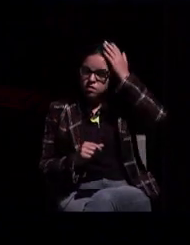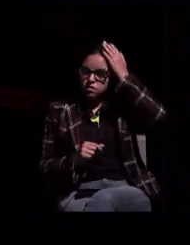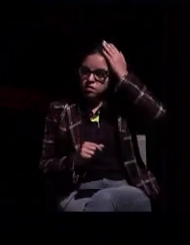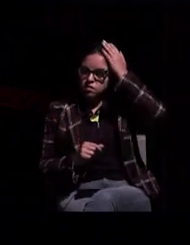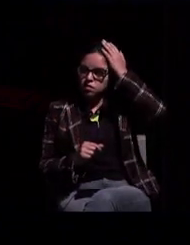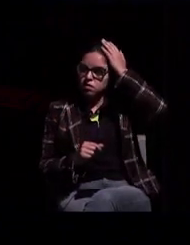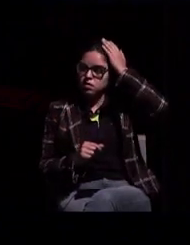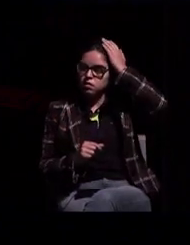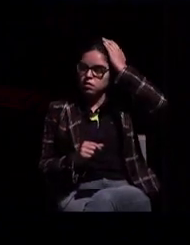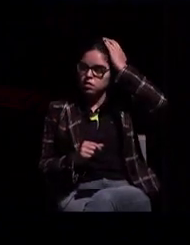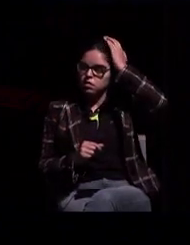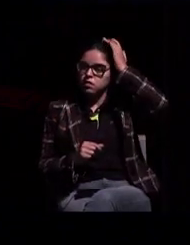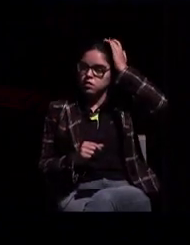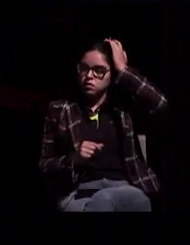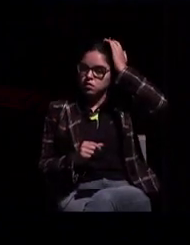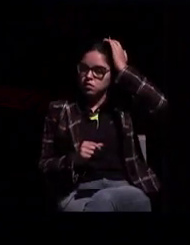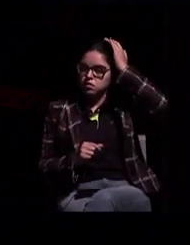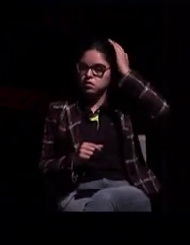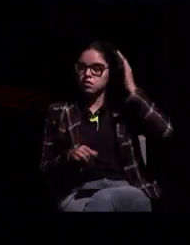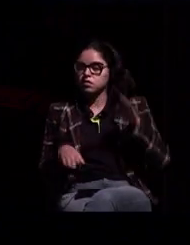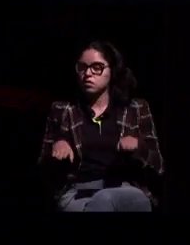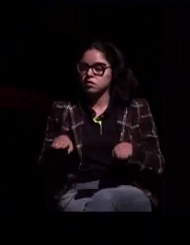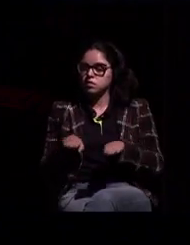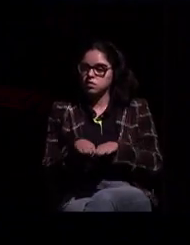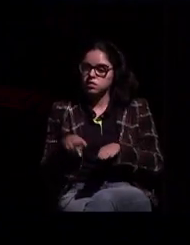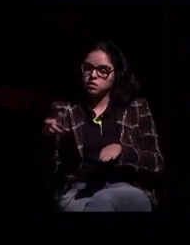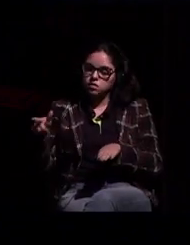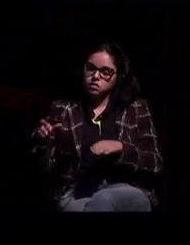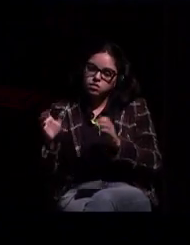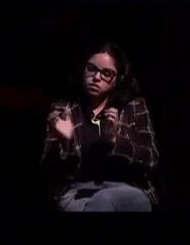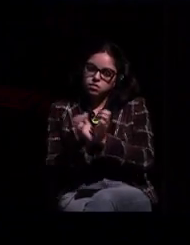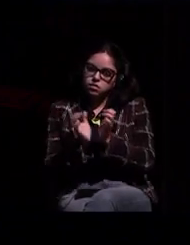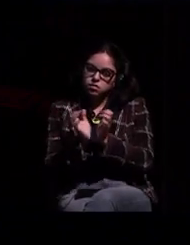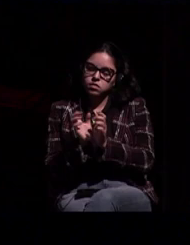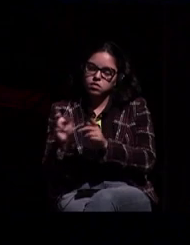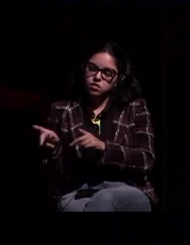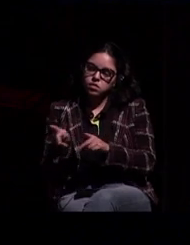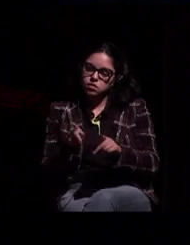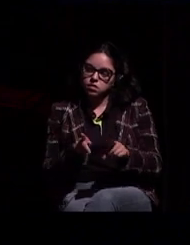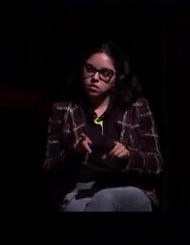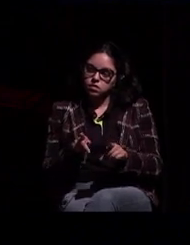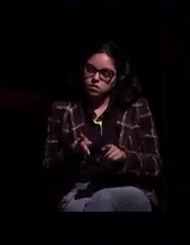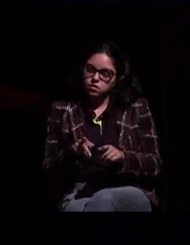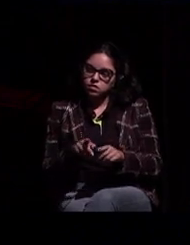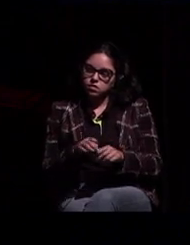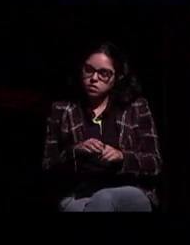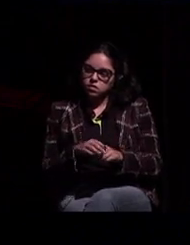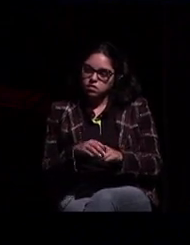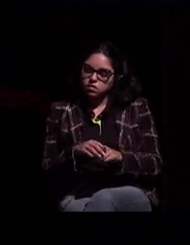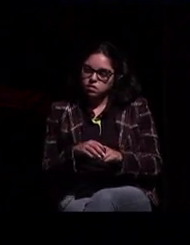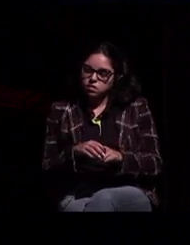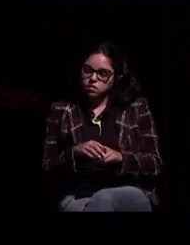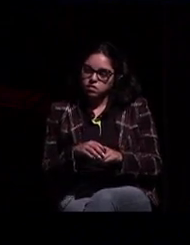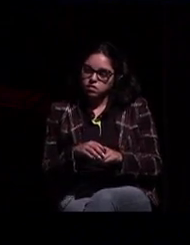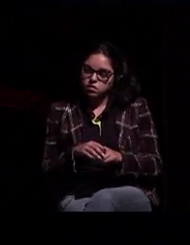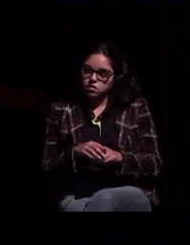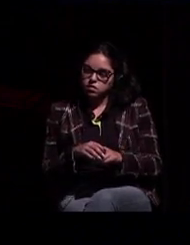the situation of another sector and population group the one in a parallel situation, a situation...